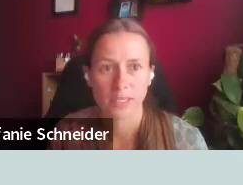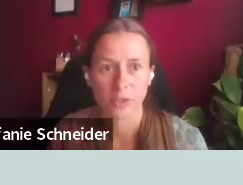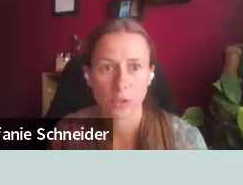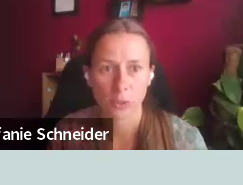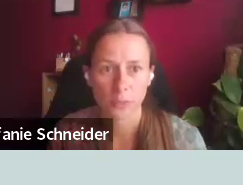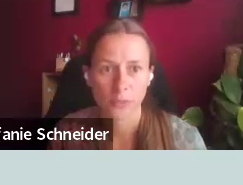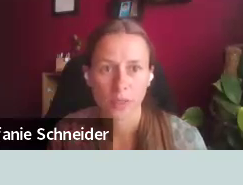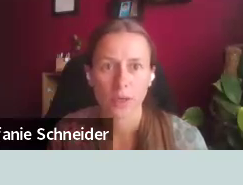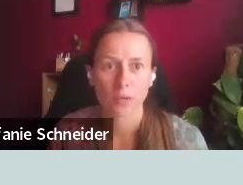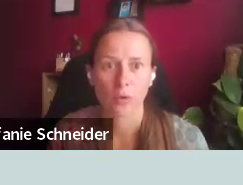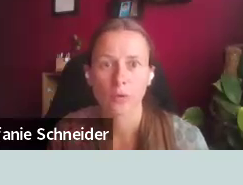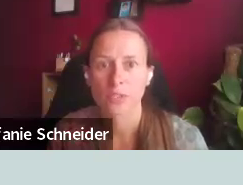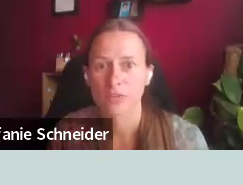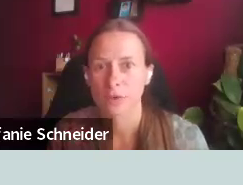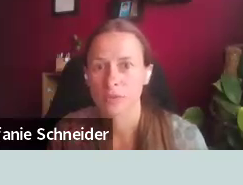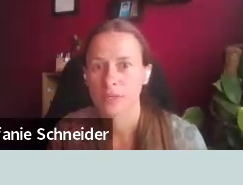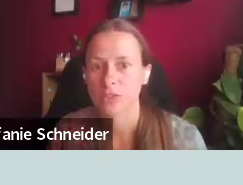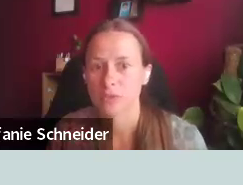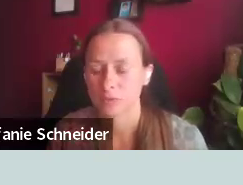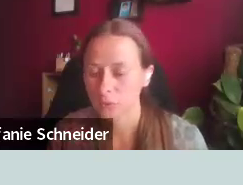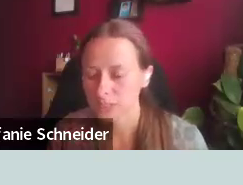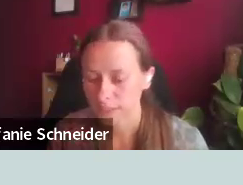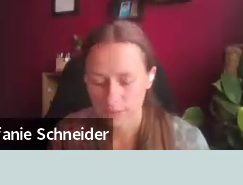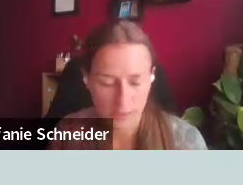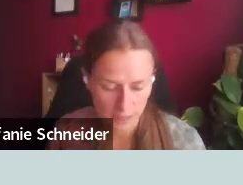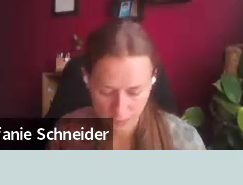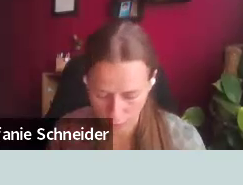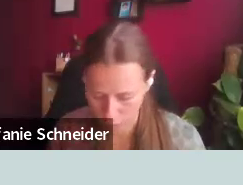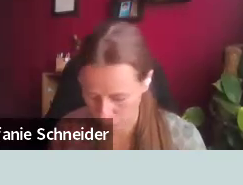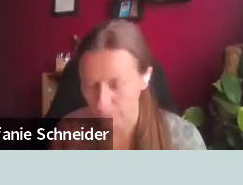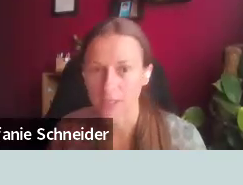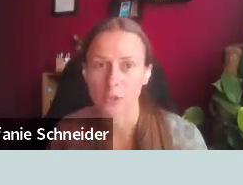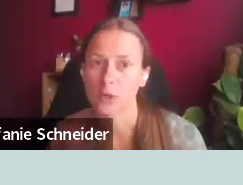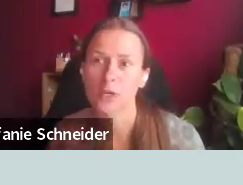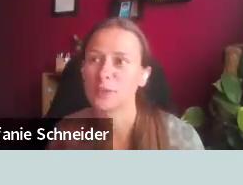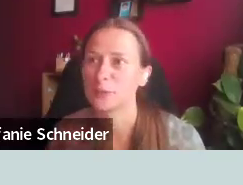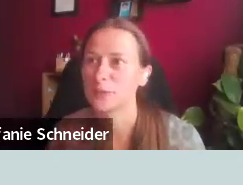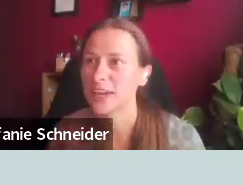from Stage Two. Recruit a diverse range of reviewers. Now this is not going to be shocking